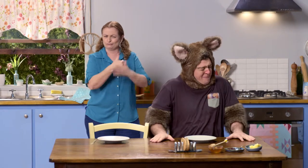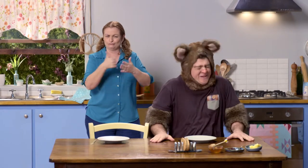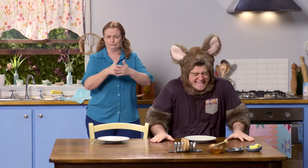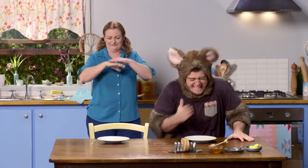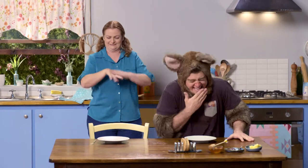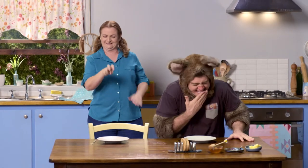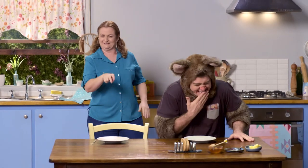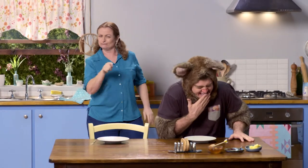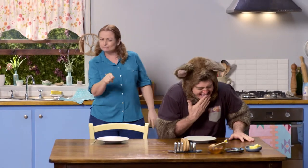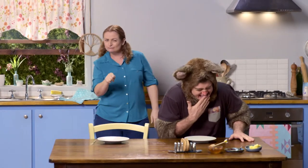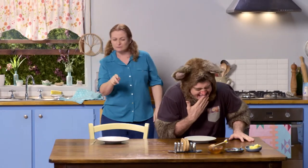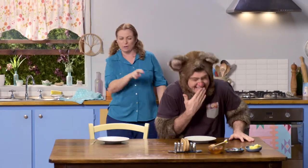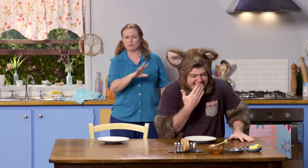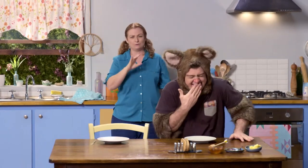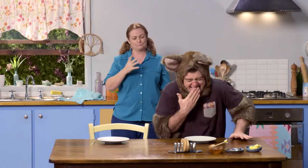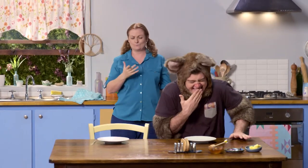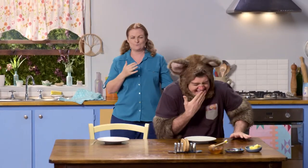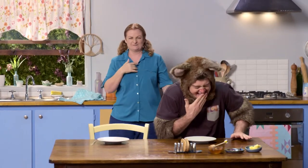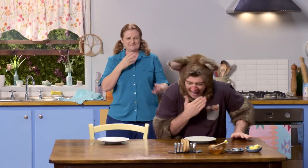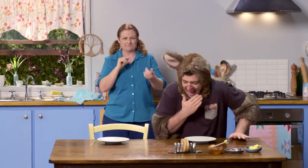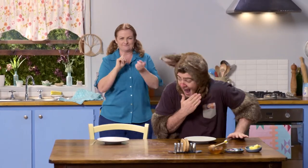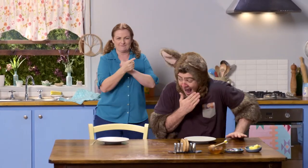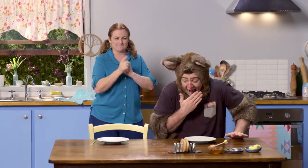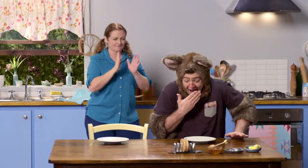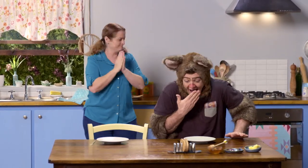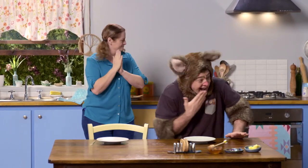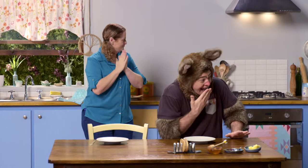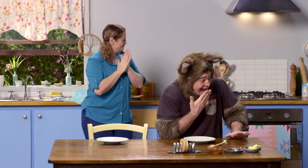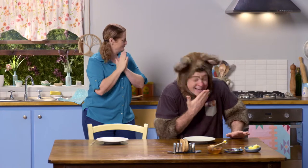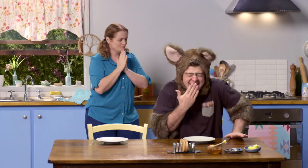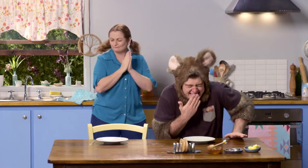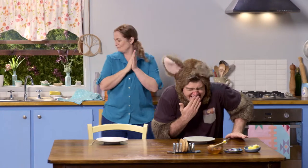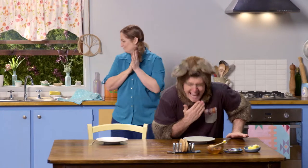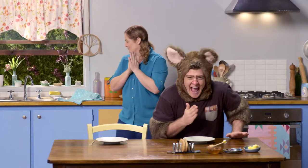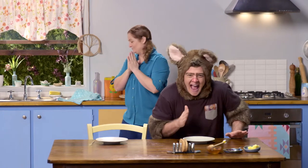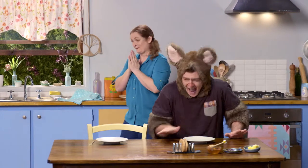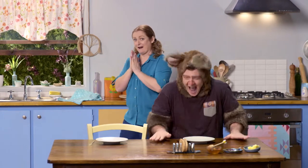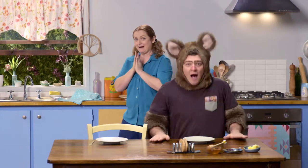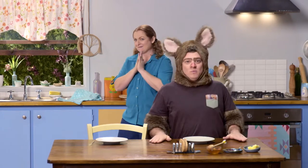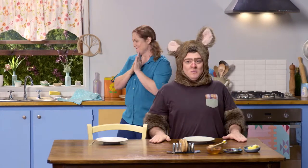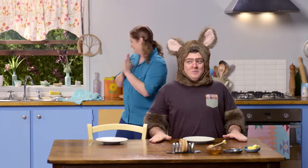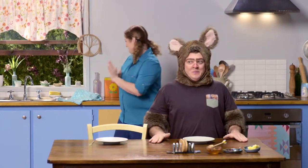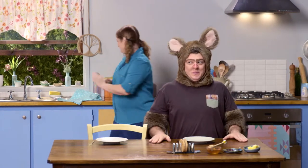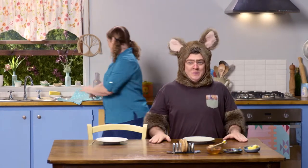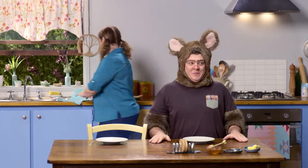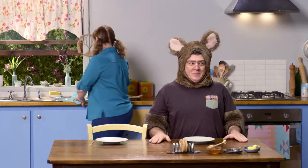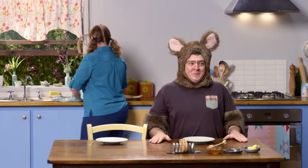He normally sits in that chair. And now he's moved into mine. Hm. I'll play a trick on him. I know...